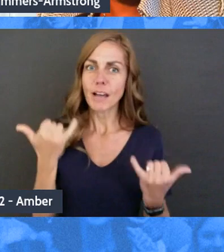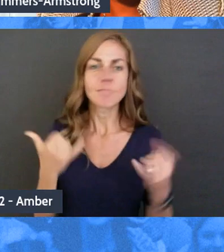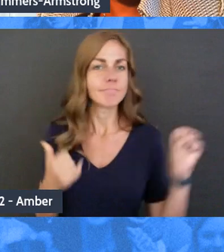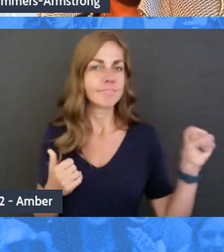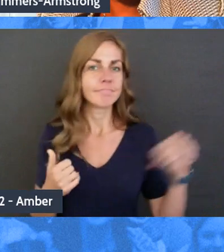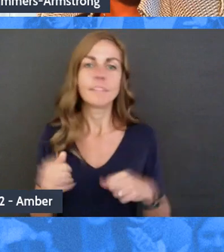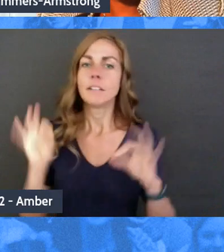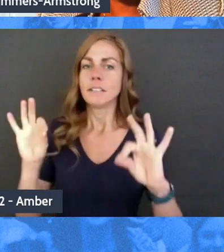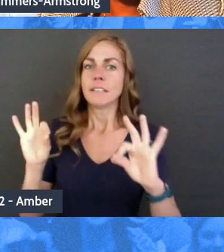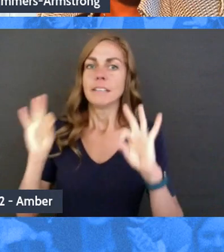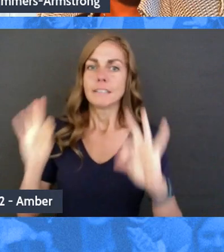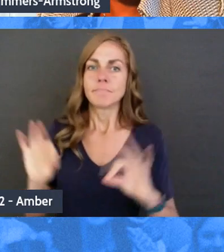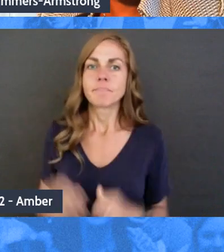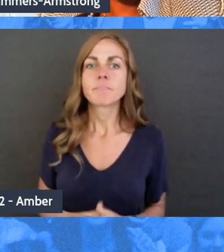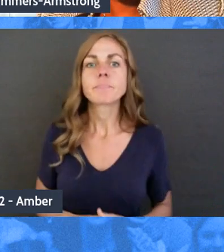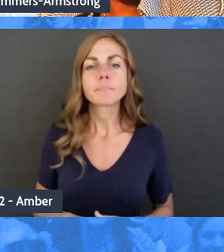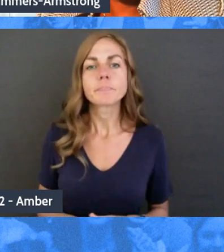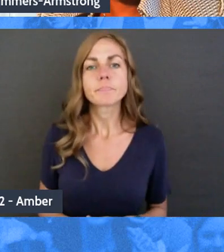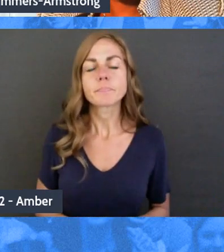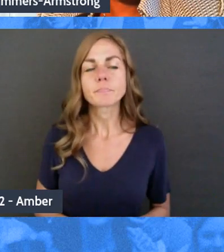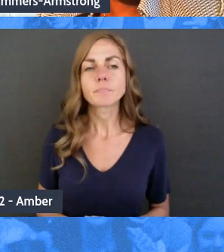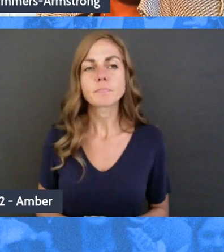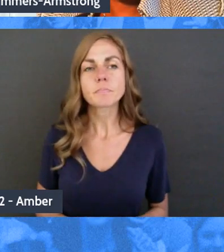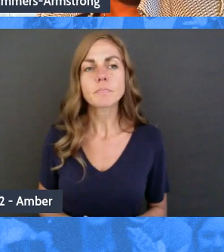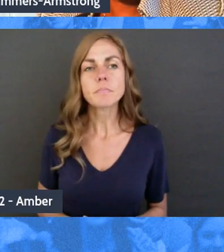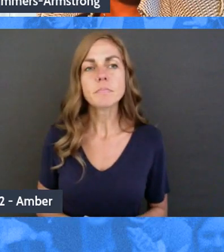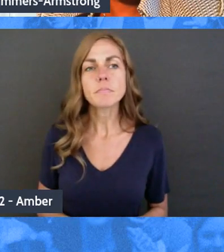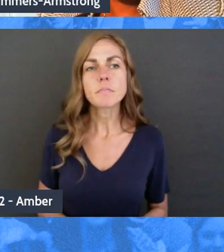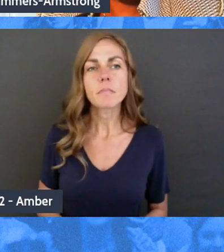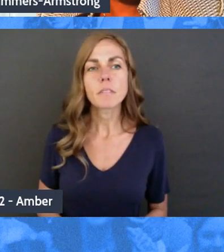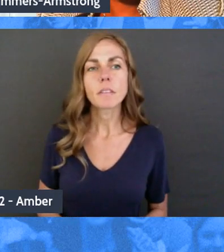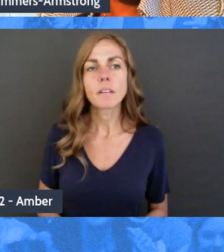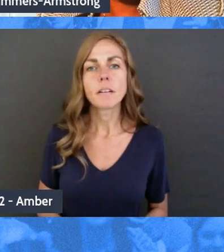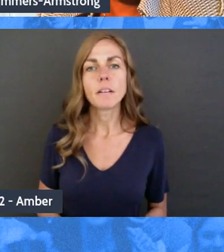So, there's the voter suppression bills